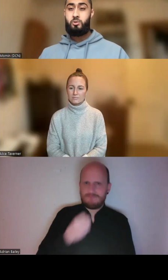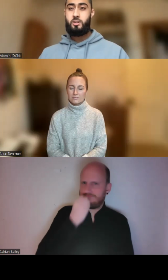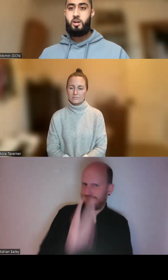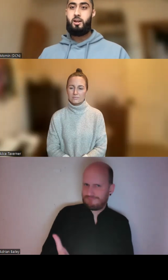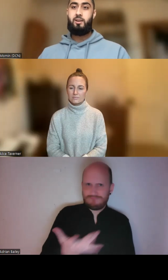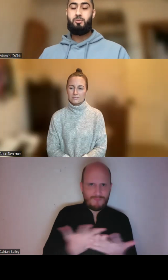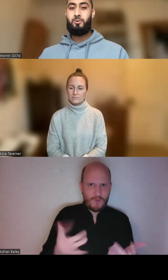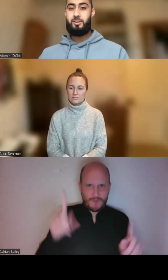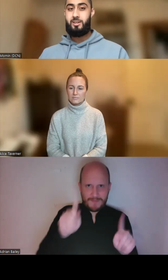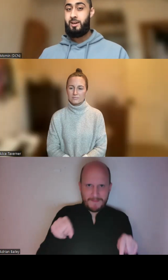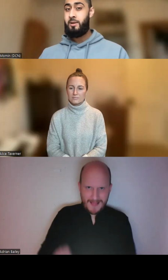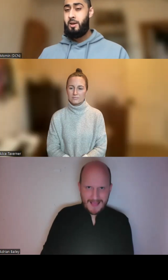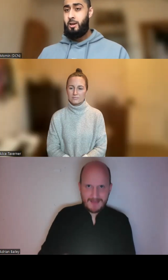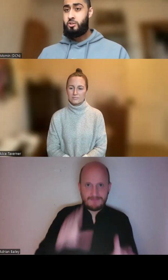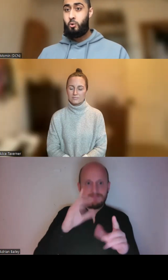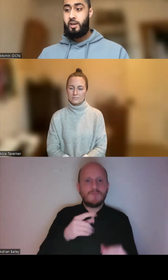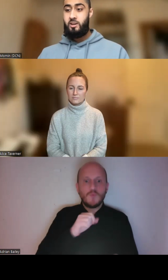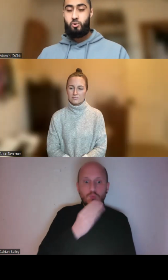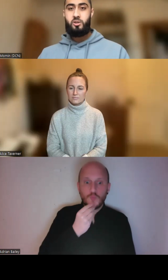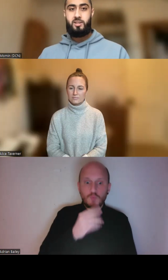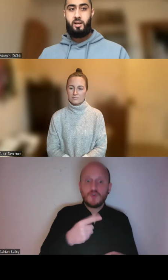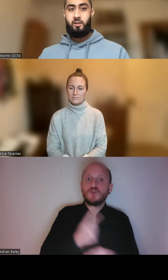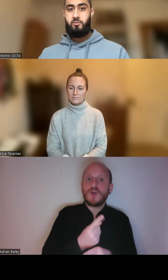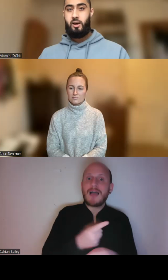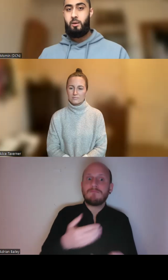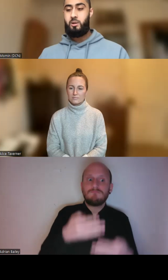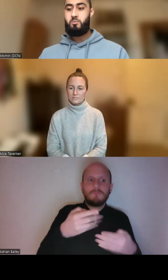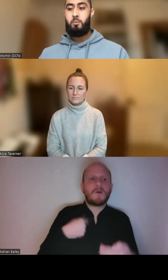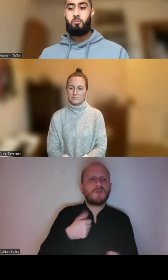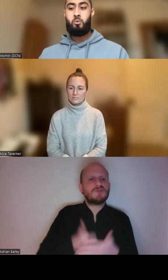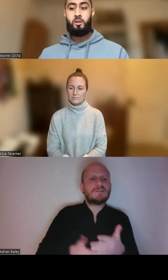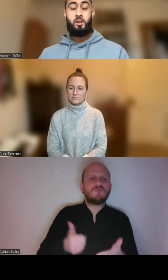Use the chat. Let everyone know that you're here. Just a quick intro to myself. My name's Muhammad Momin.